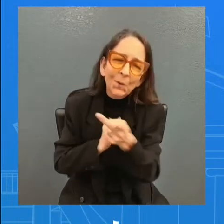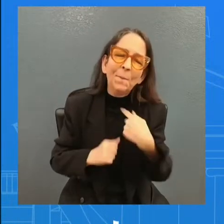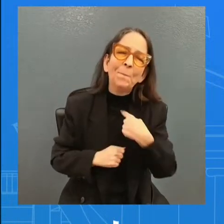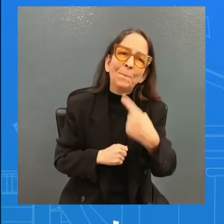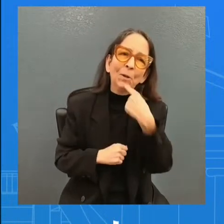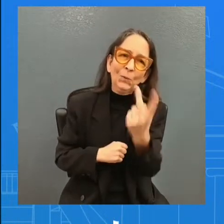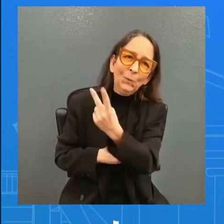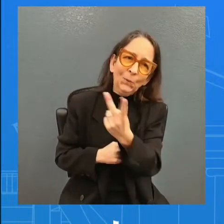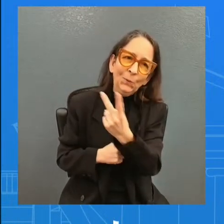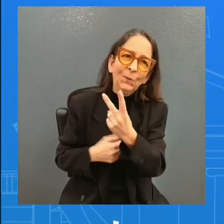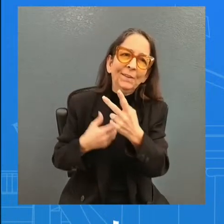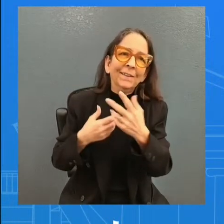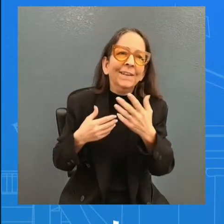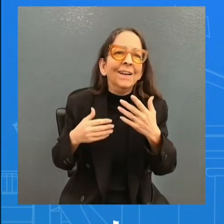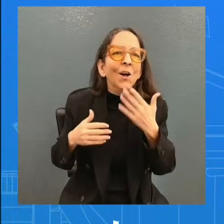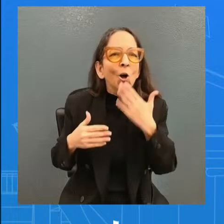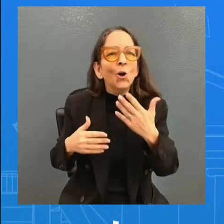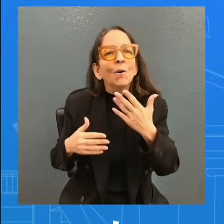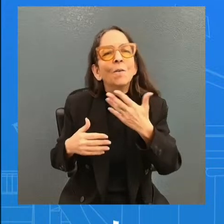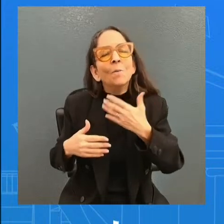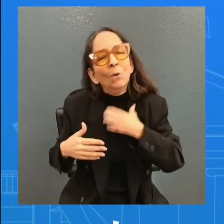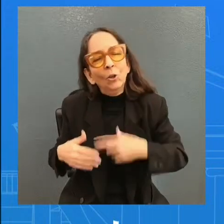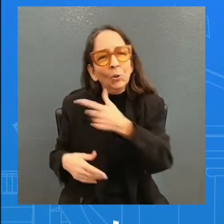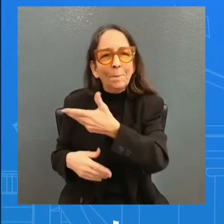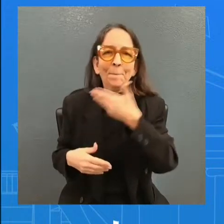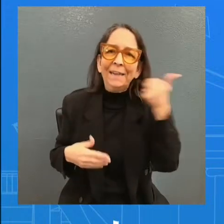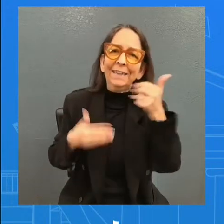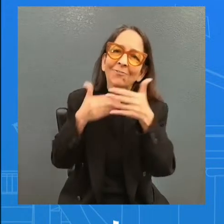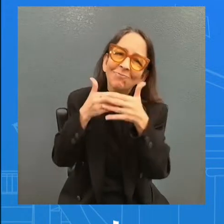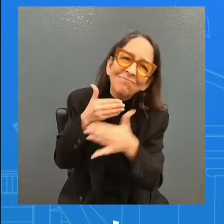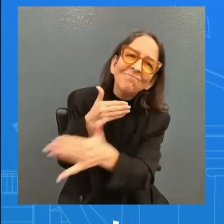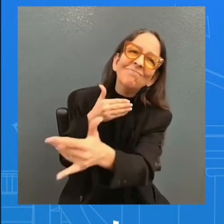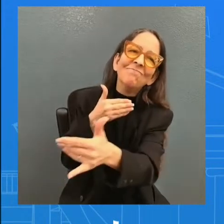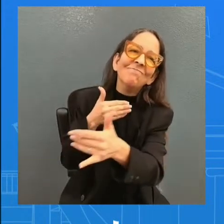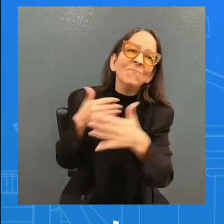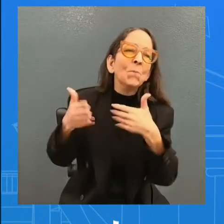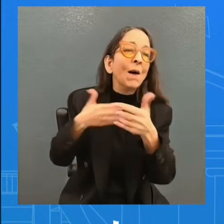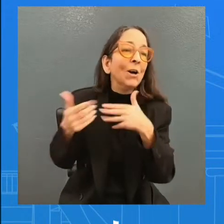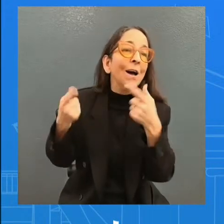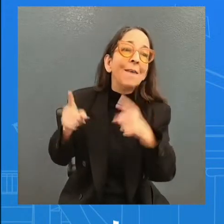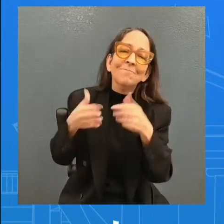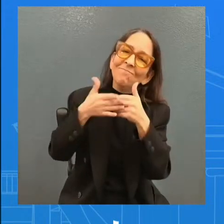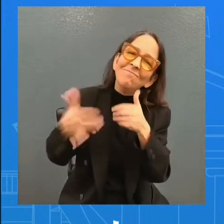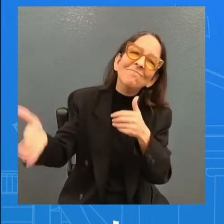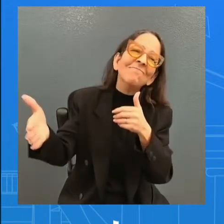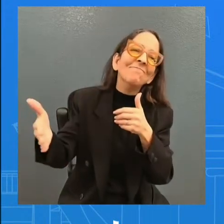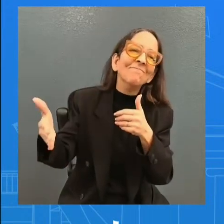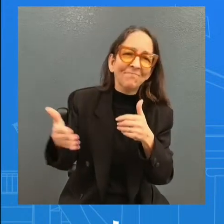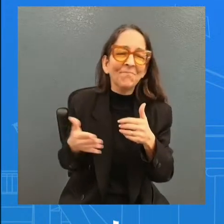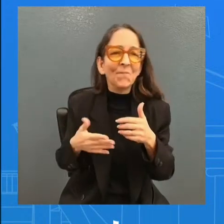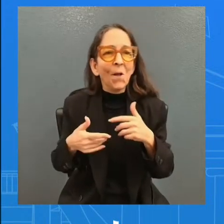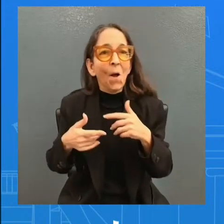in your upcoming endeavors in your career. But just wanted to -- to thank them here in the -- at the podium.